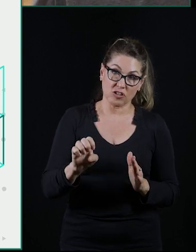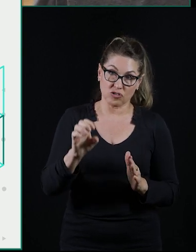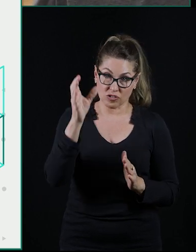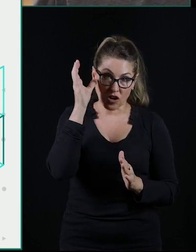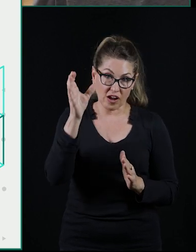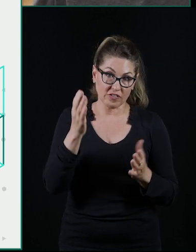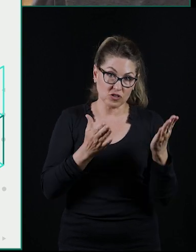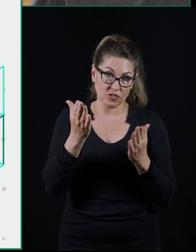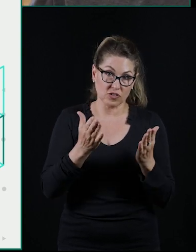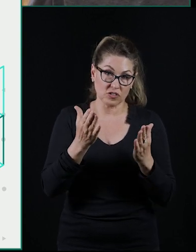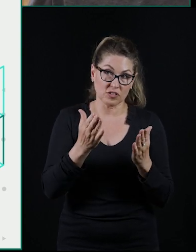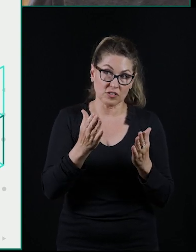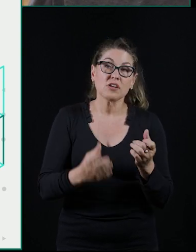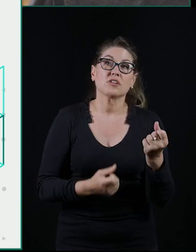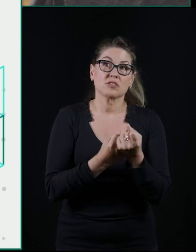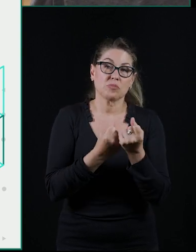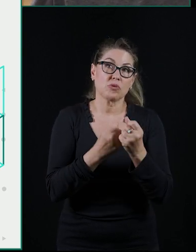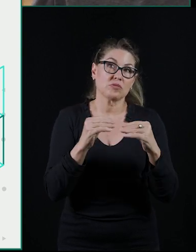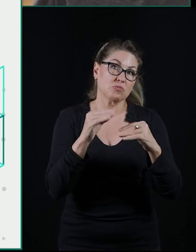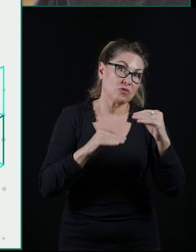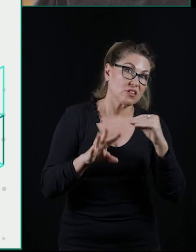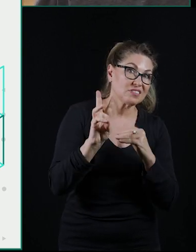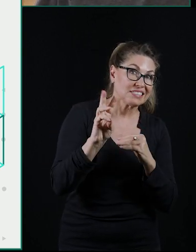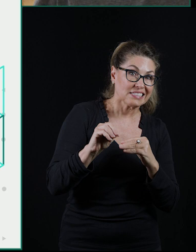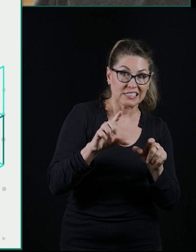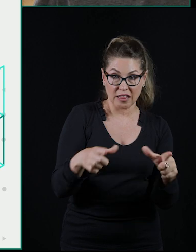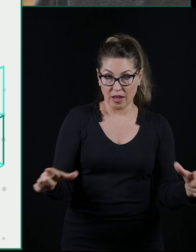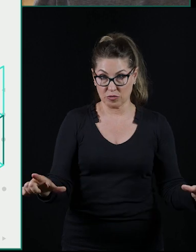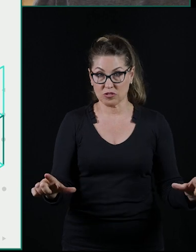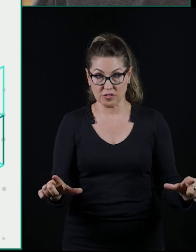Azure Cognitive Services supports over 60 languages.